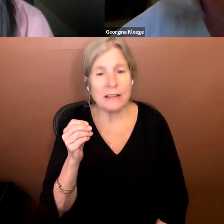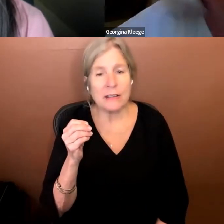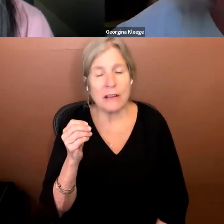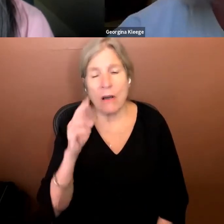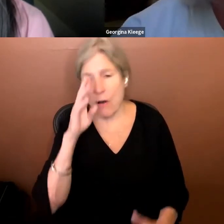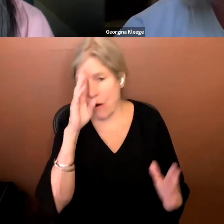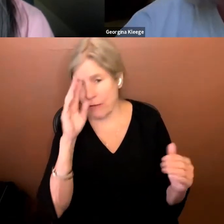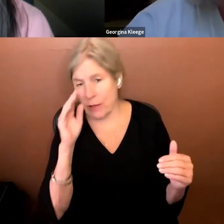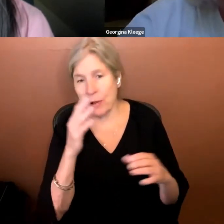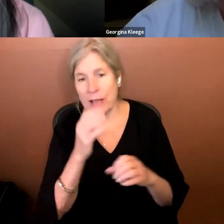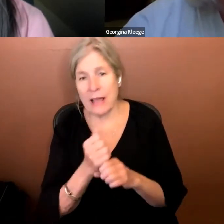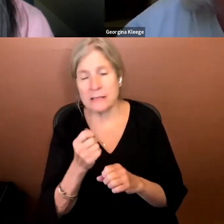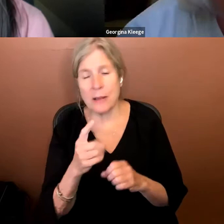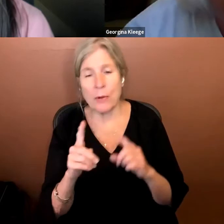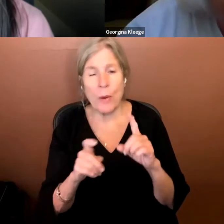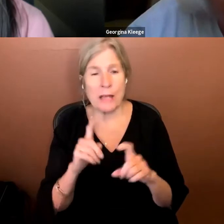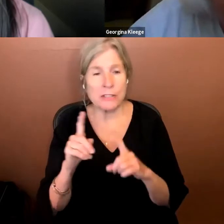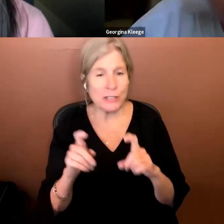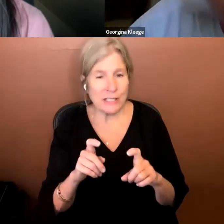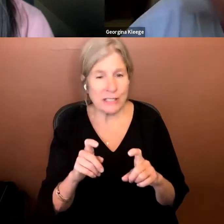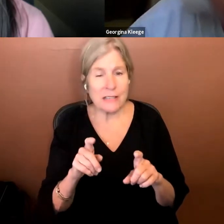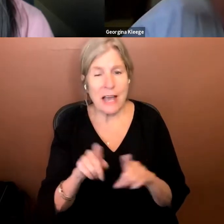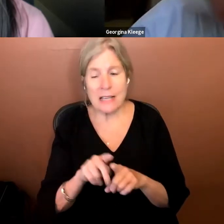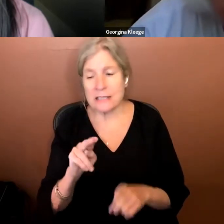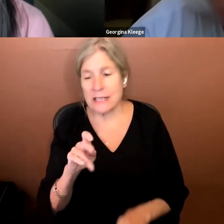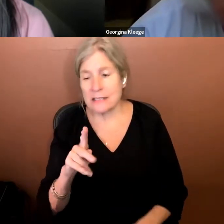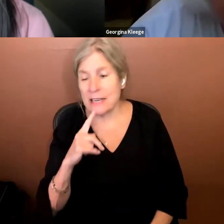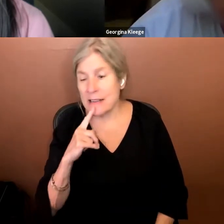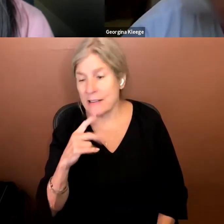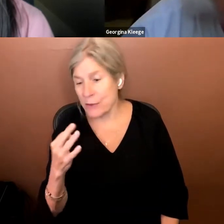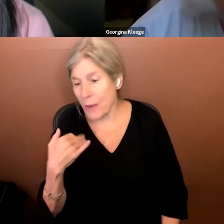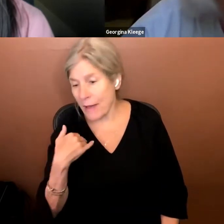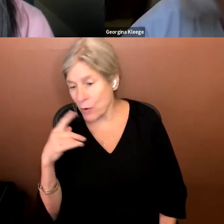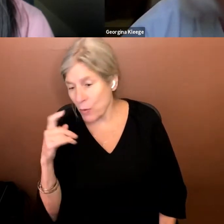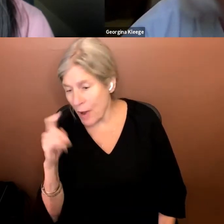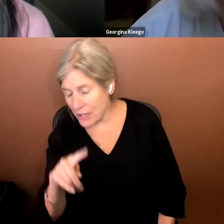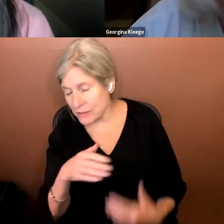we'll get some questions as Nick says if you have questions as the panel is going forward you can put them in the